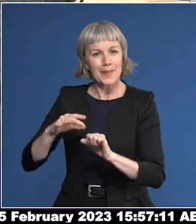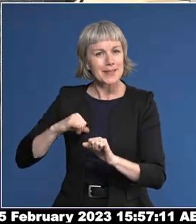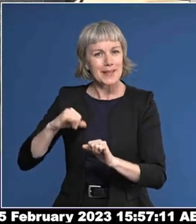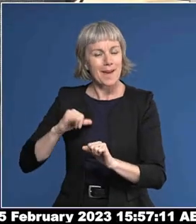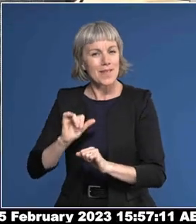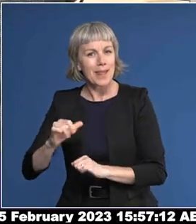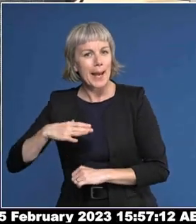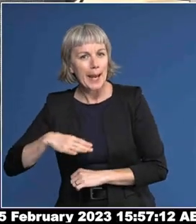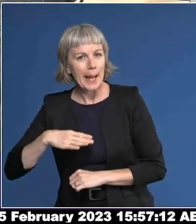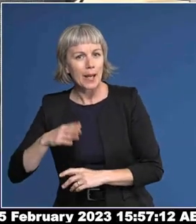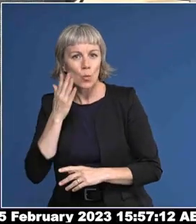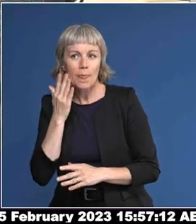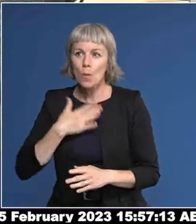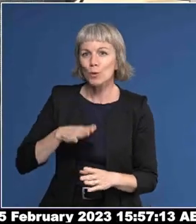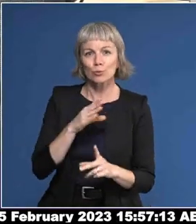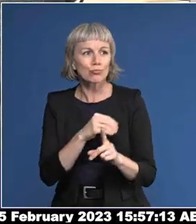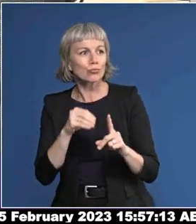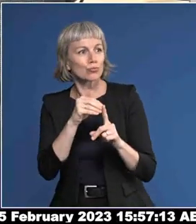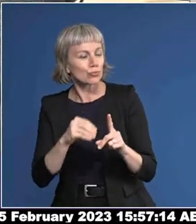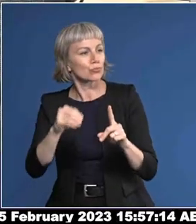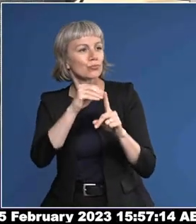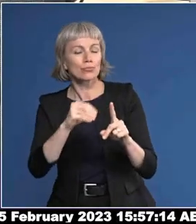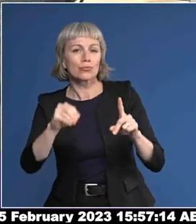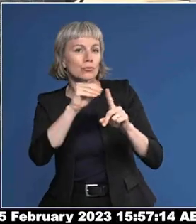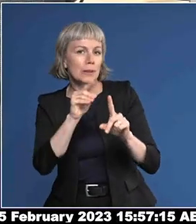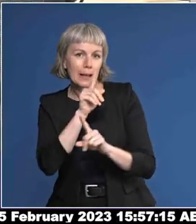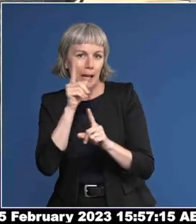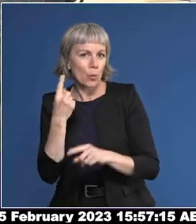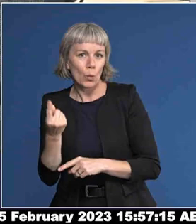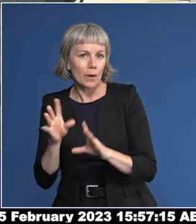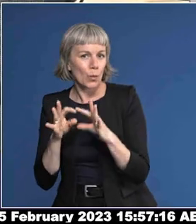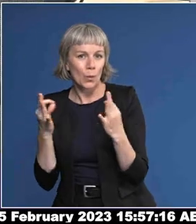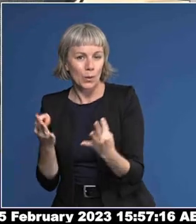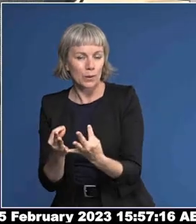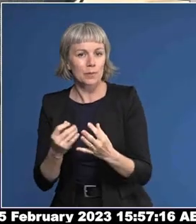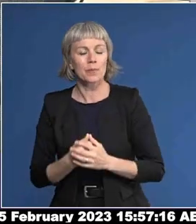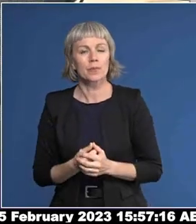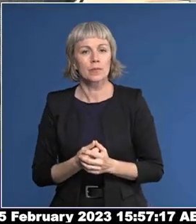Nationally, we need to have more work done on establishing what those career pathways